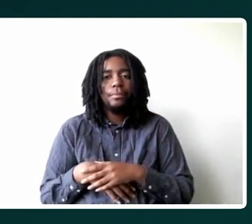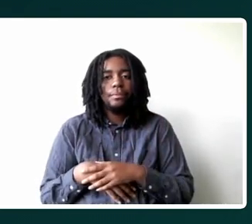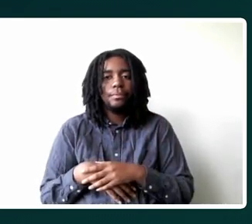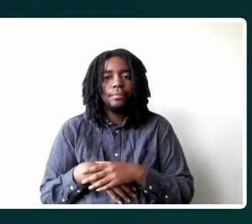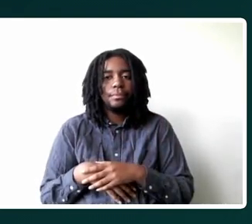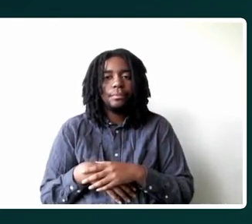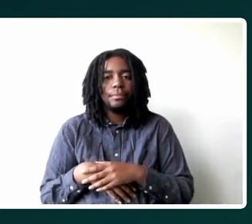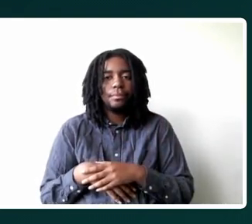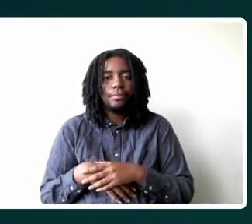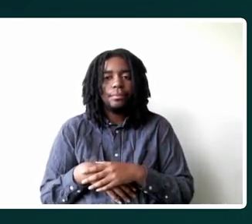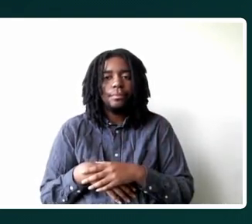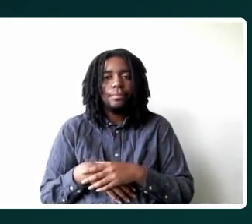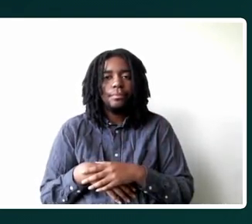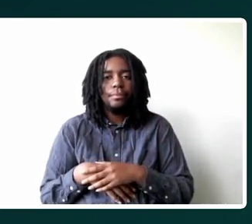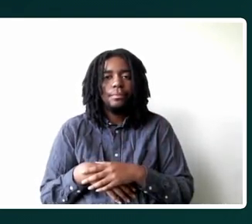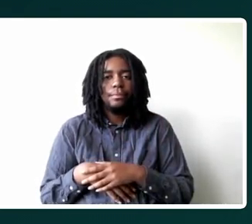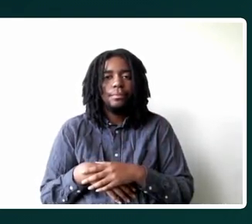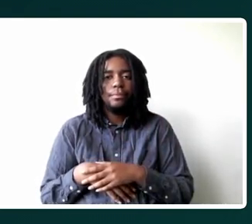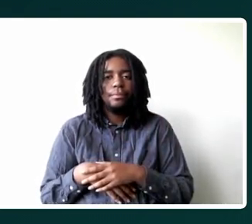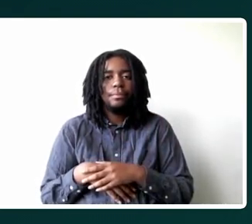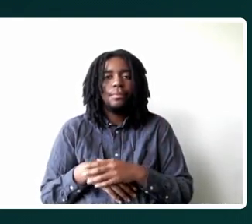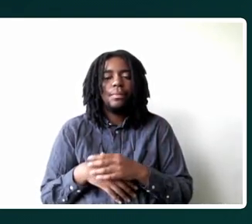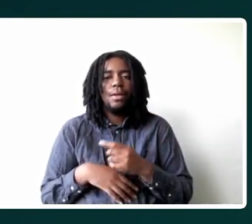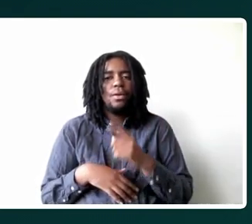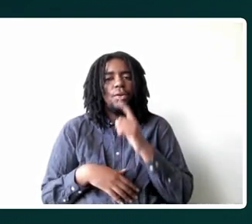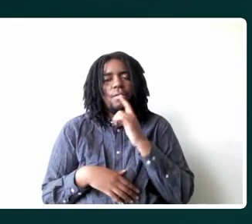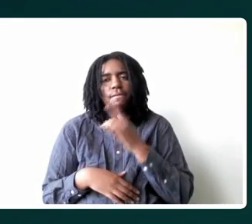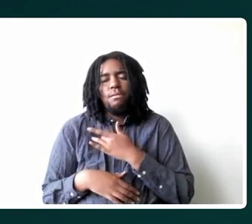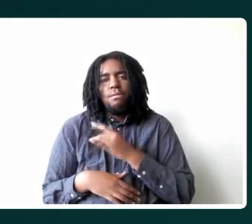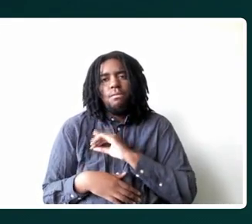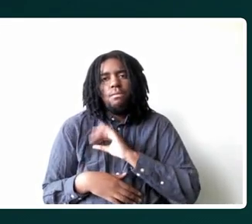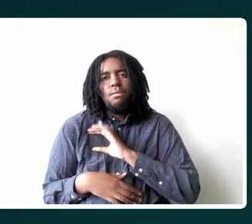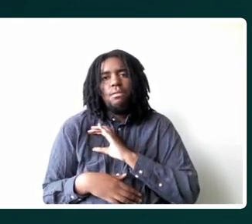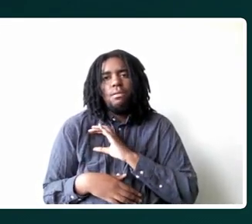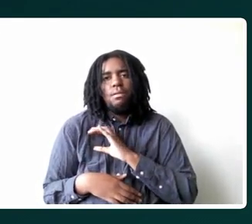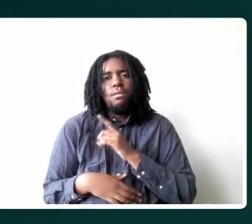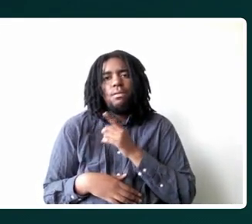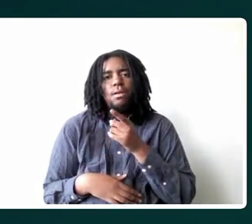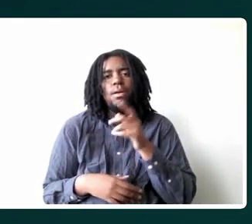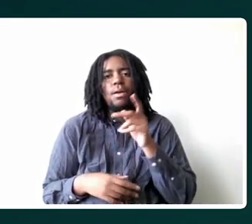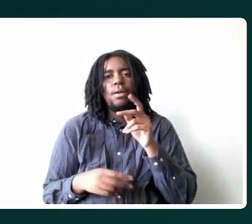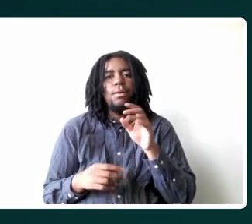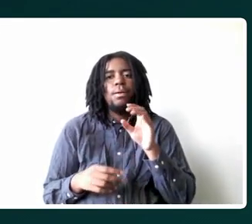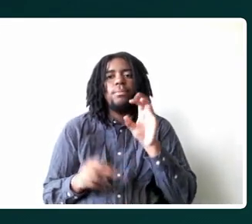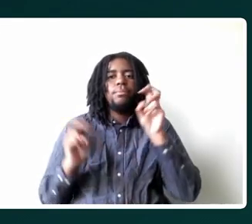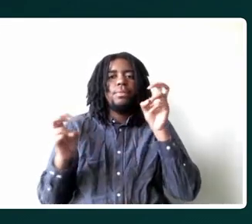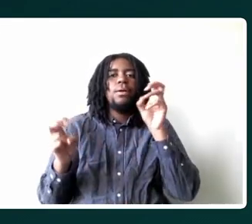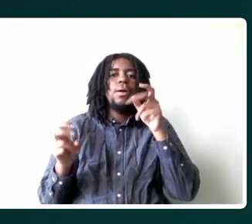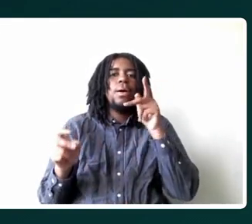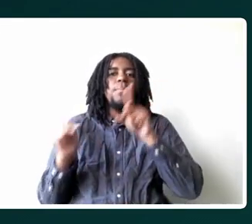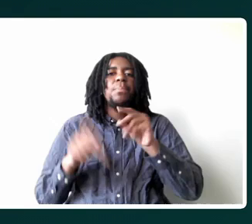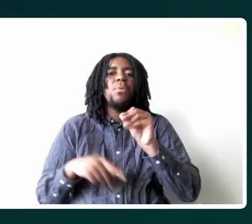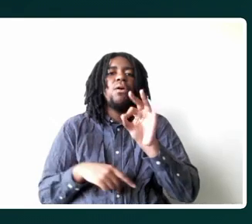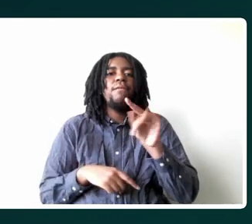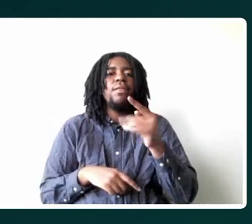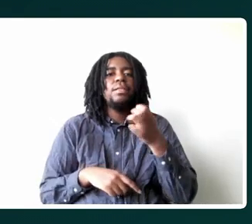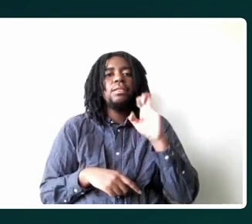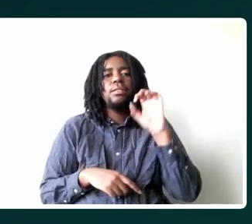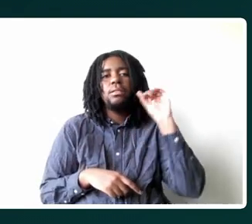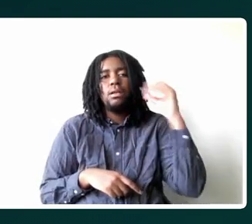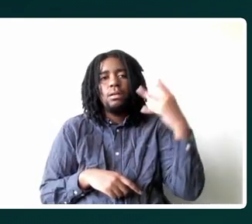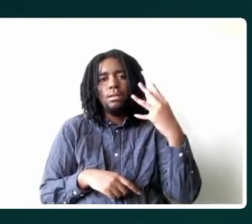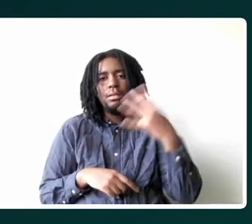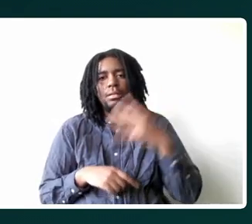I connect with the one -- the People of The Sun. And this portrait reminds me of the families that